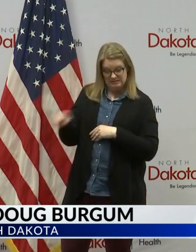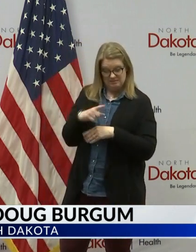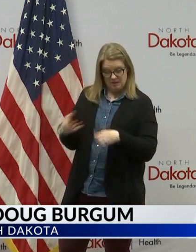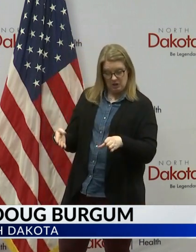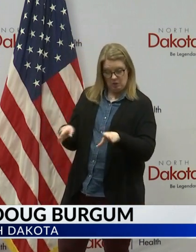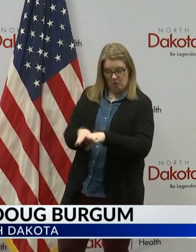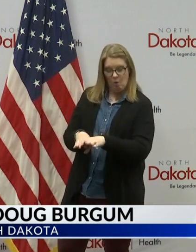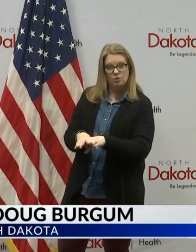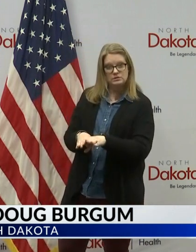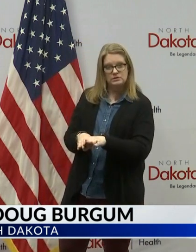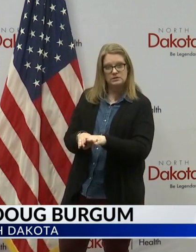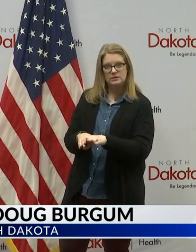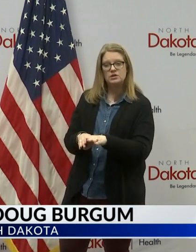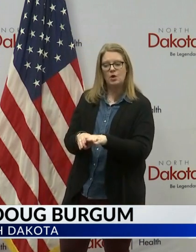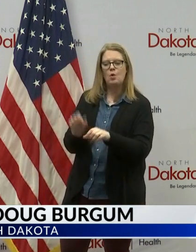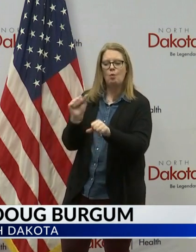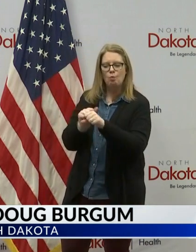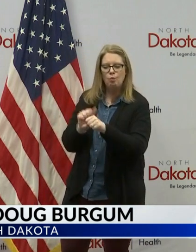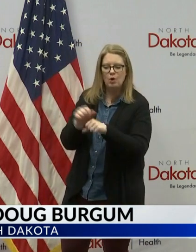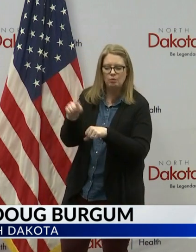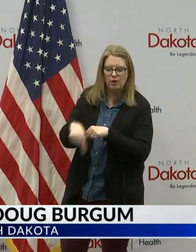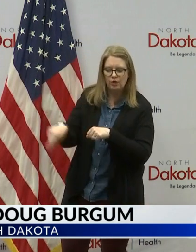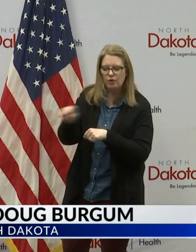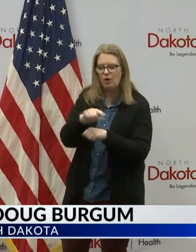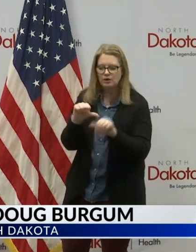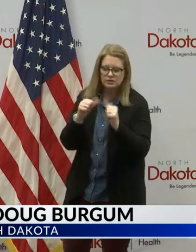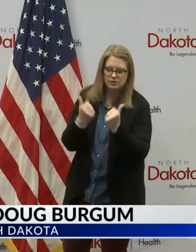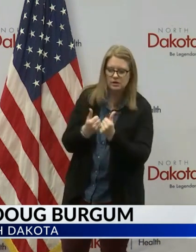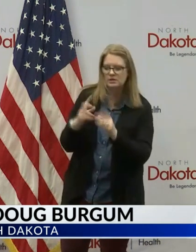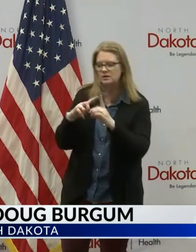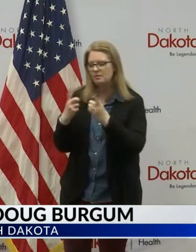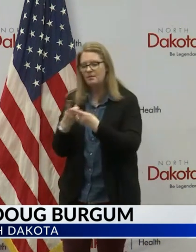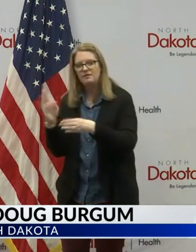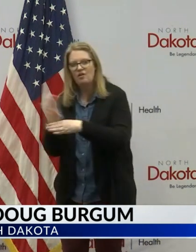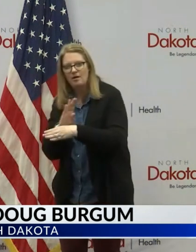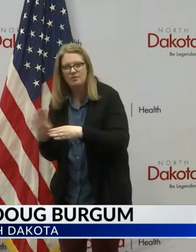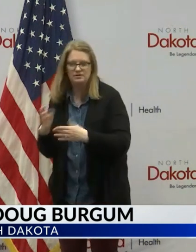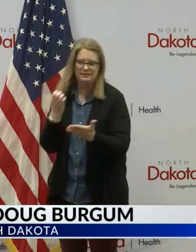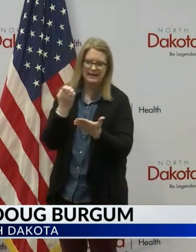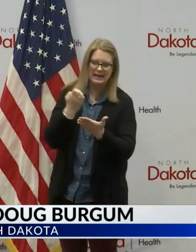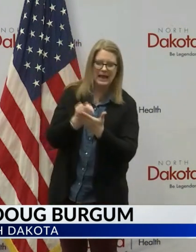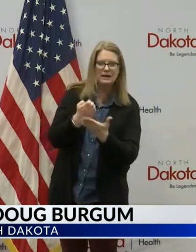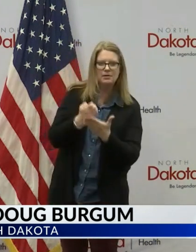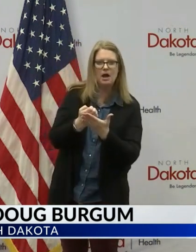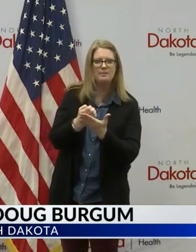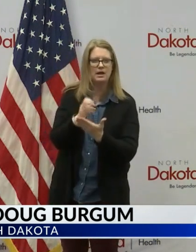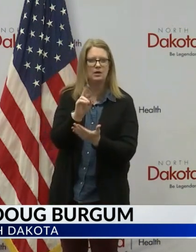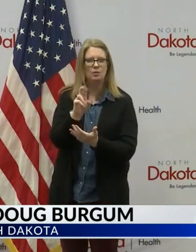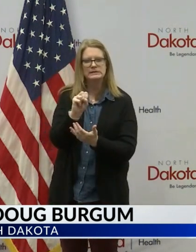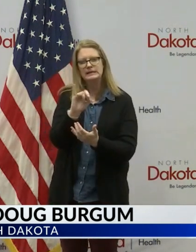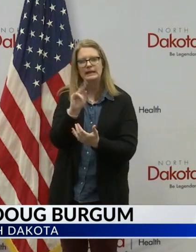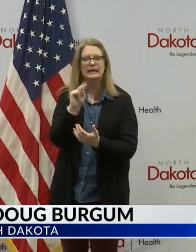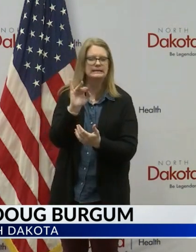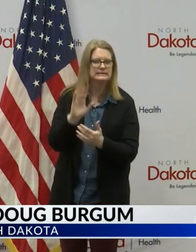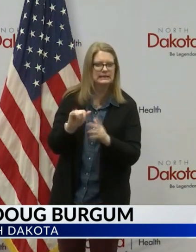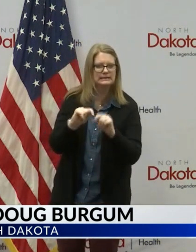WORK AS WE DESCRIBED YESTERDAY THOSE STRIR INDUSTRIES -- THE NARROW SET OF BUSINESSES THAT ARE MANDATED TO CLOSE, WE NEED TO WORK WITH YOUR ASSOCIATION